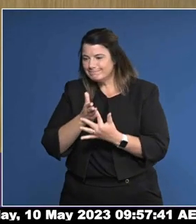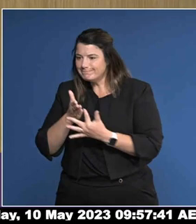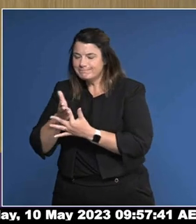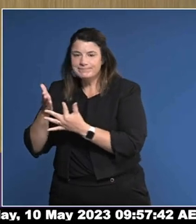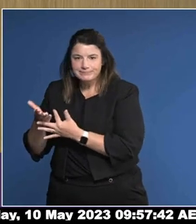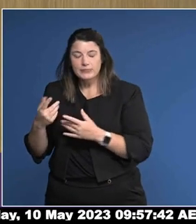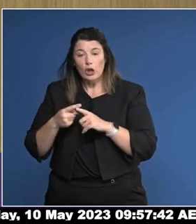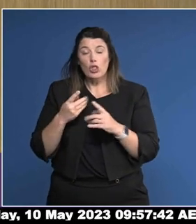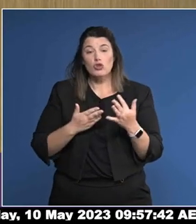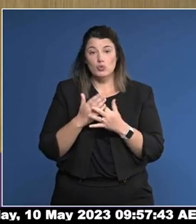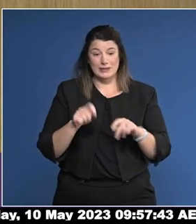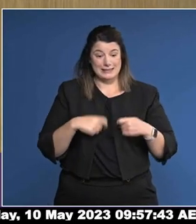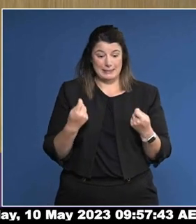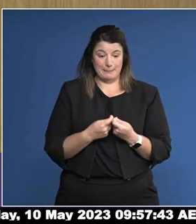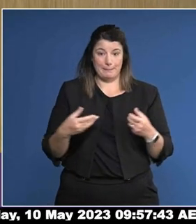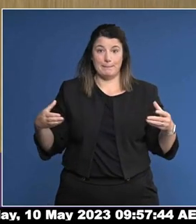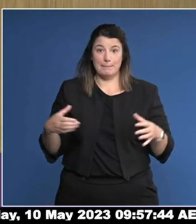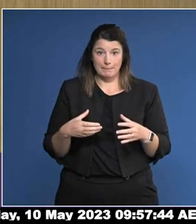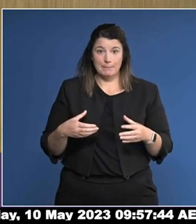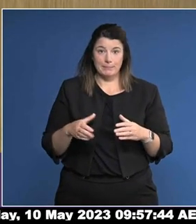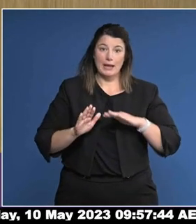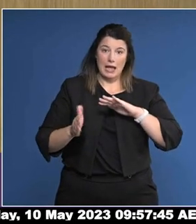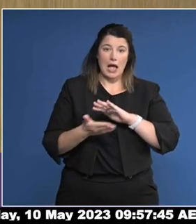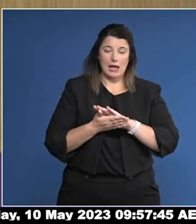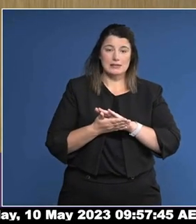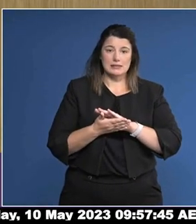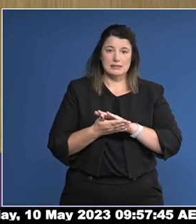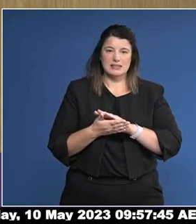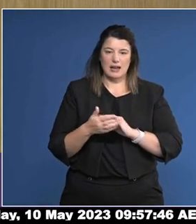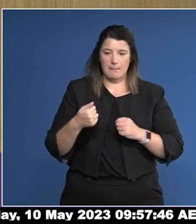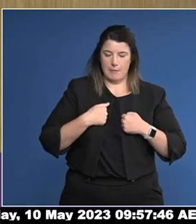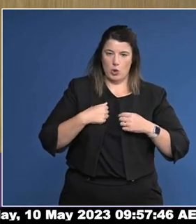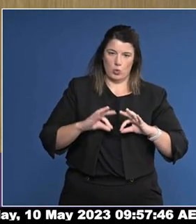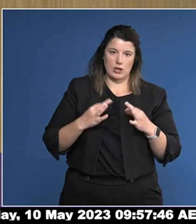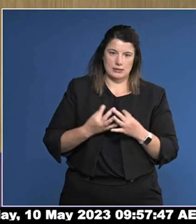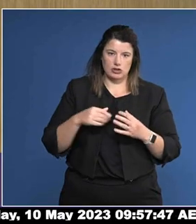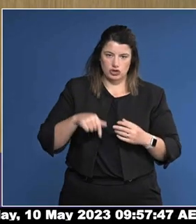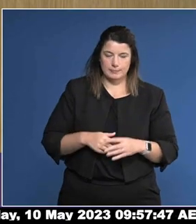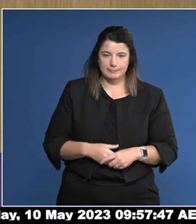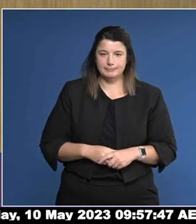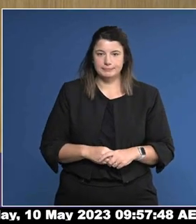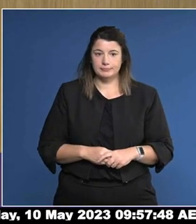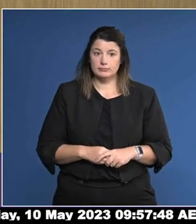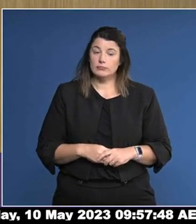through a team that sits within the Office of the Chief Practitioner. Was thee practice kit co-designed with people with disability?